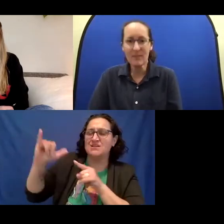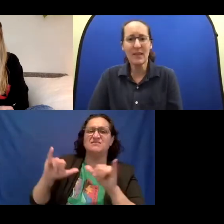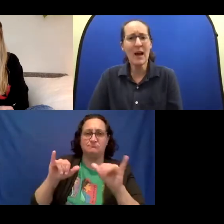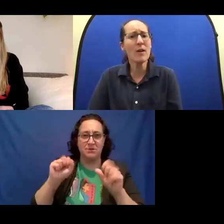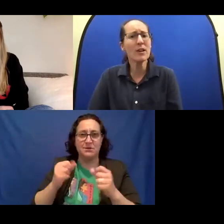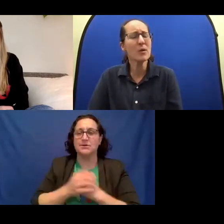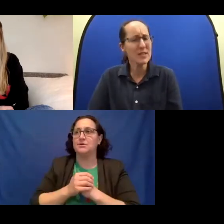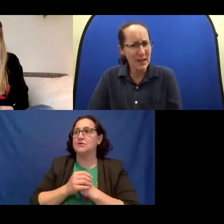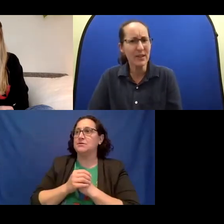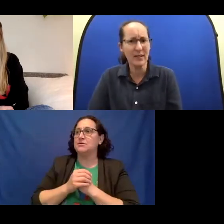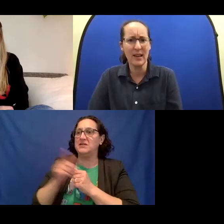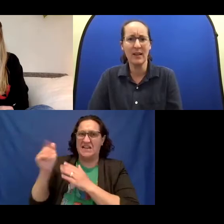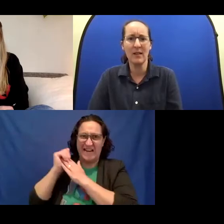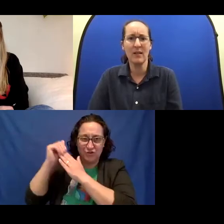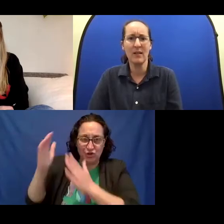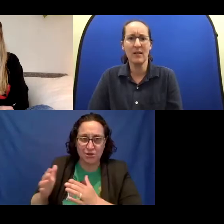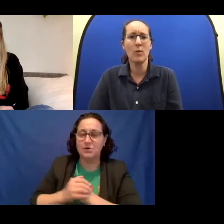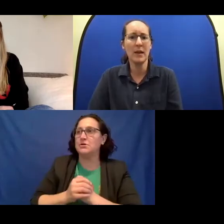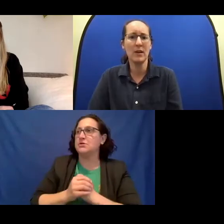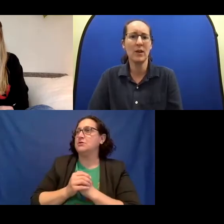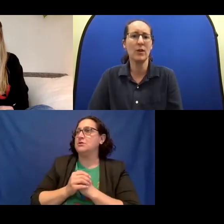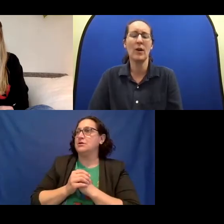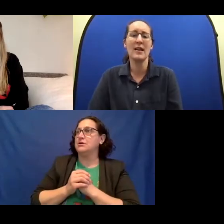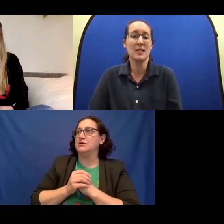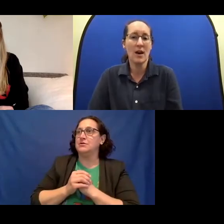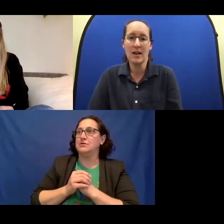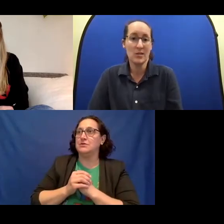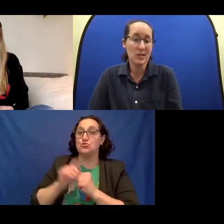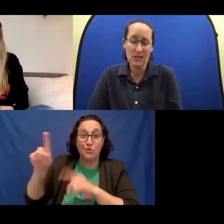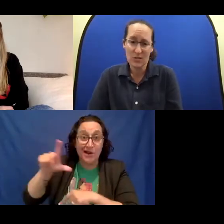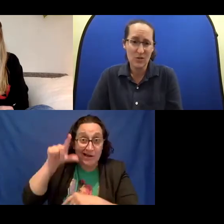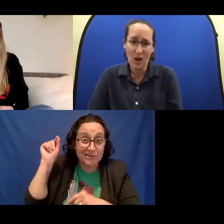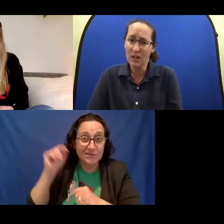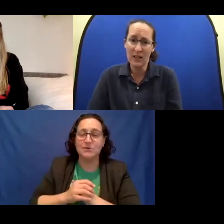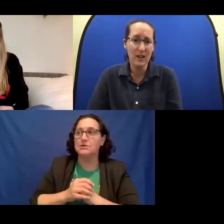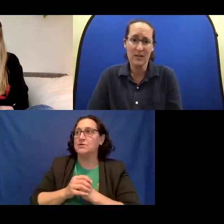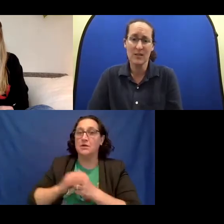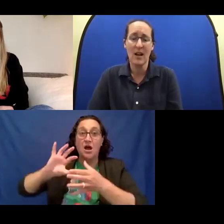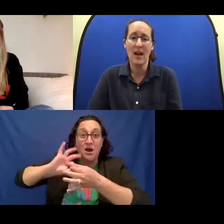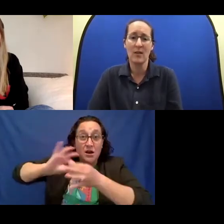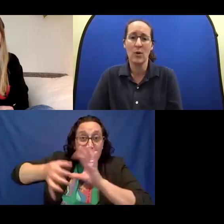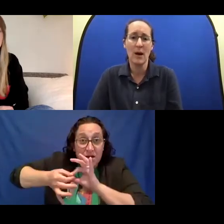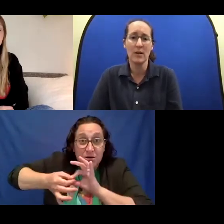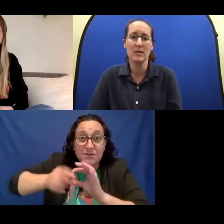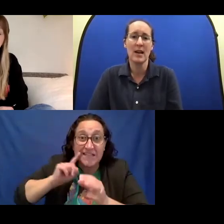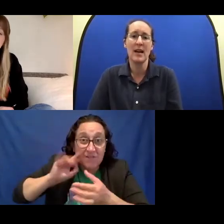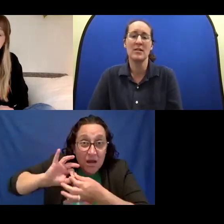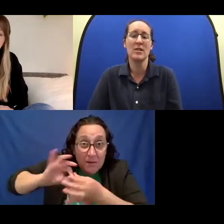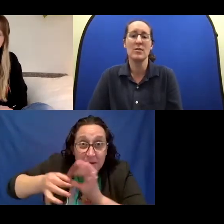However, there were definitely women who I saw as just strong leaders and role models and those who